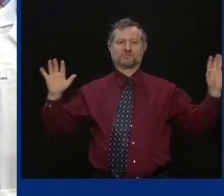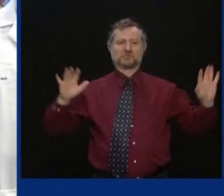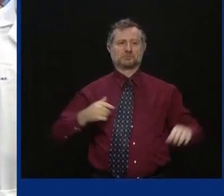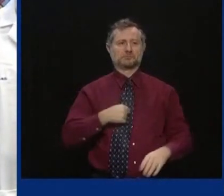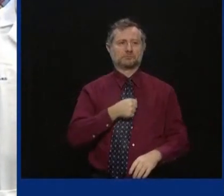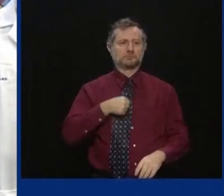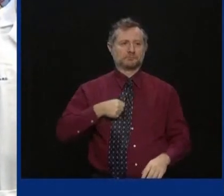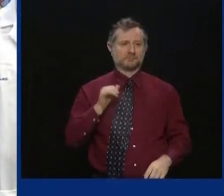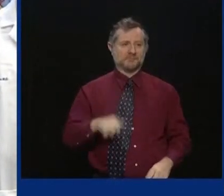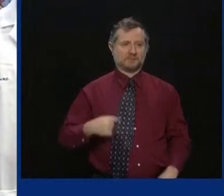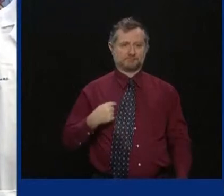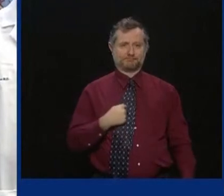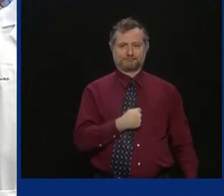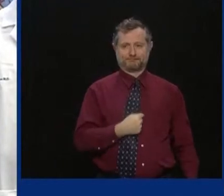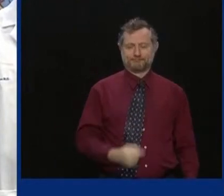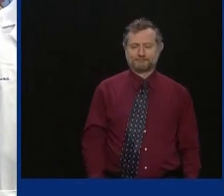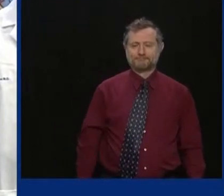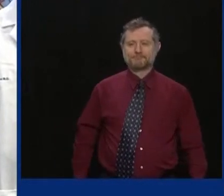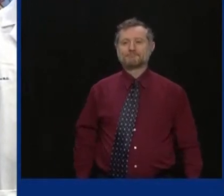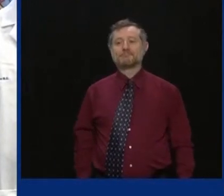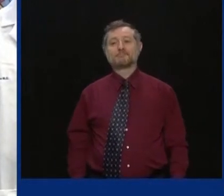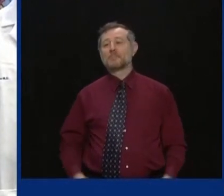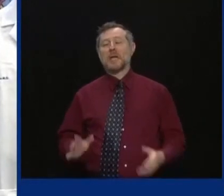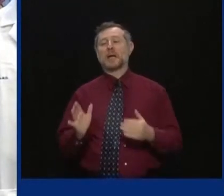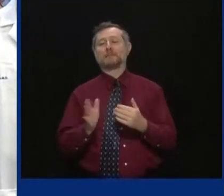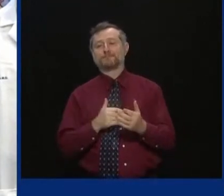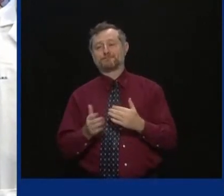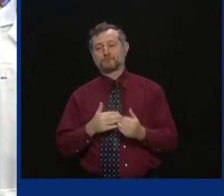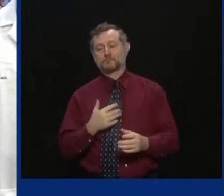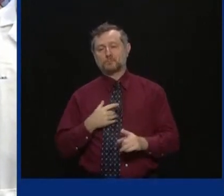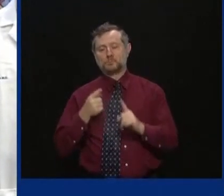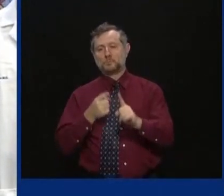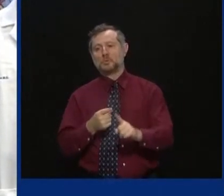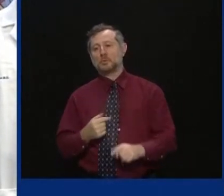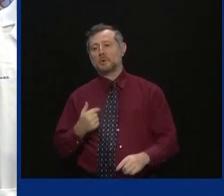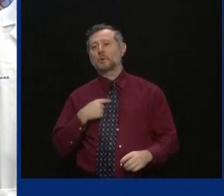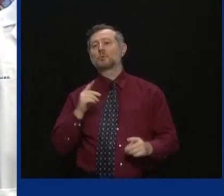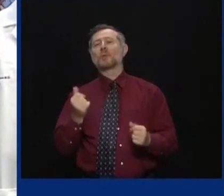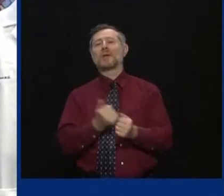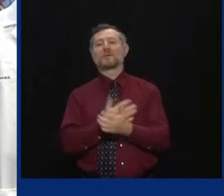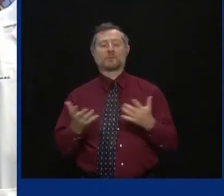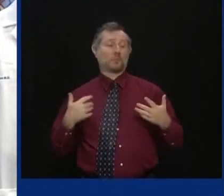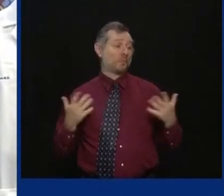SURE DOES. IT'S A I WANT TO SEE EVERYBODY